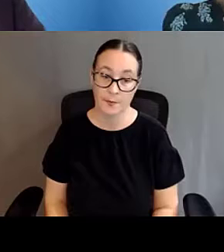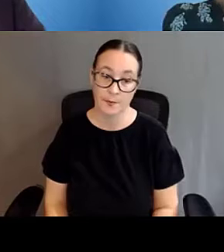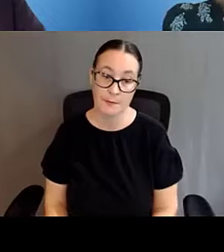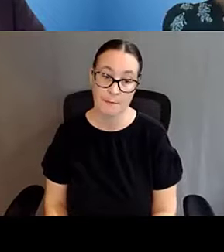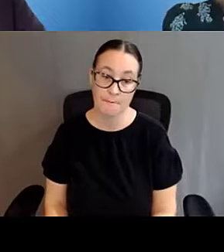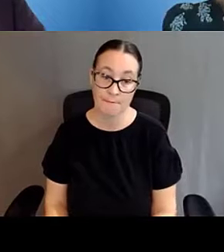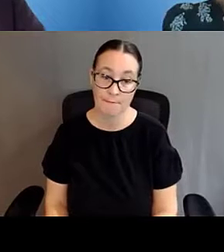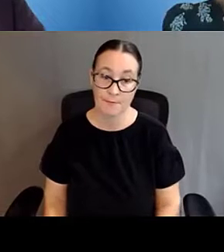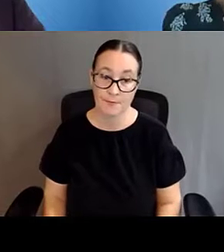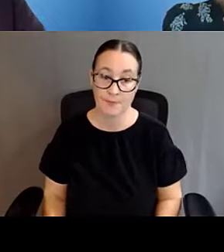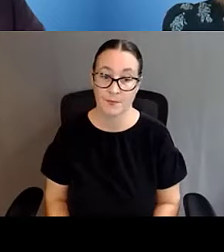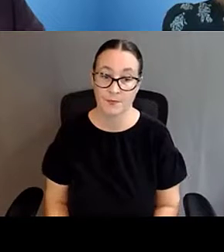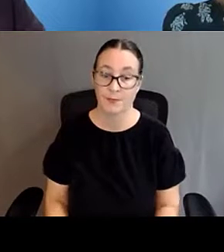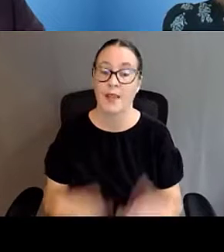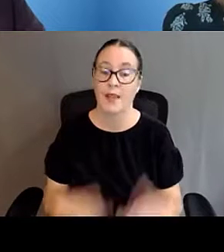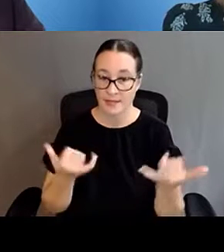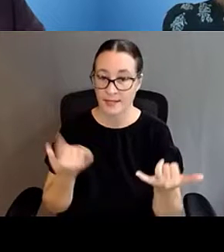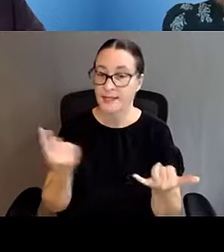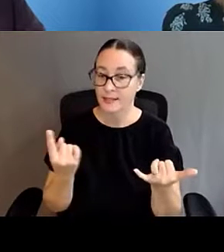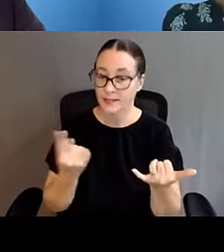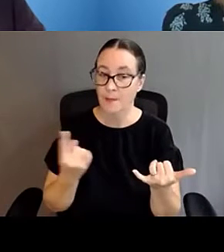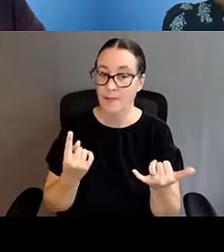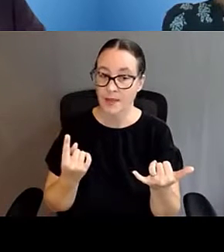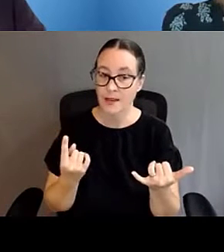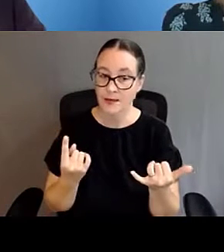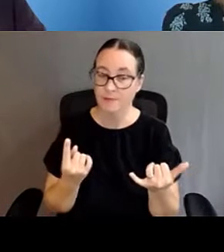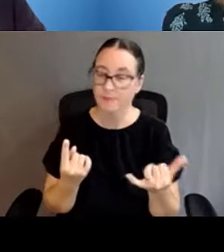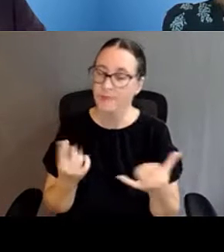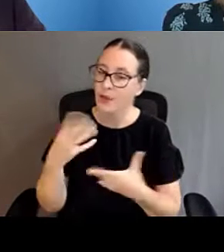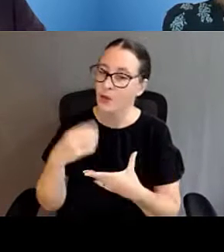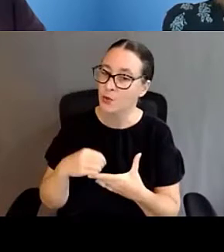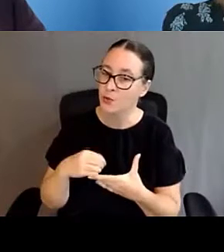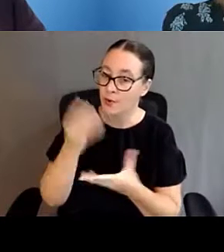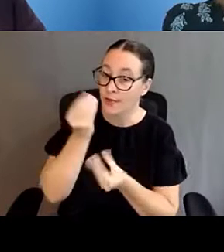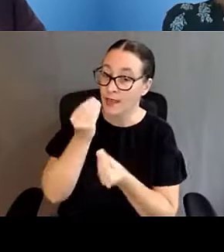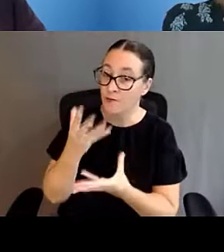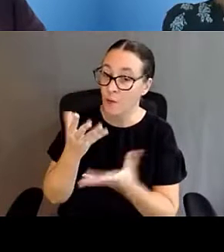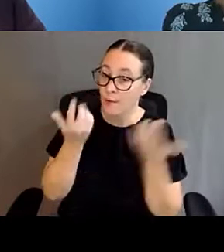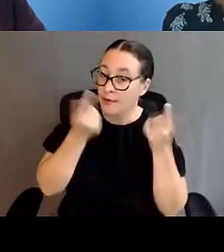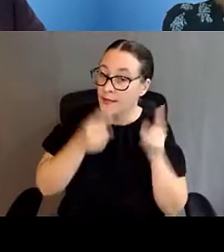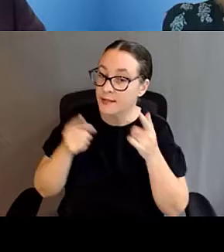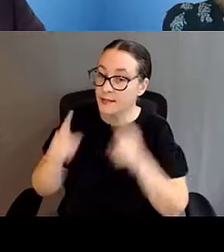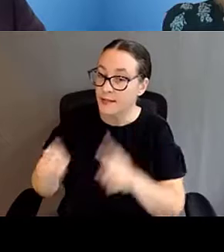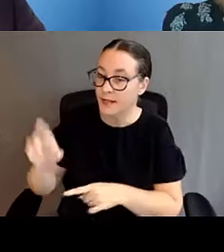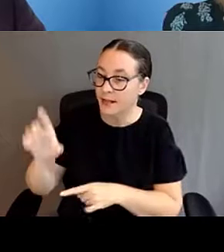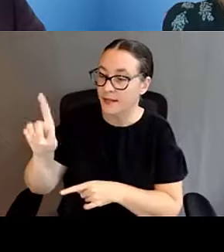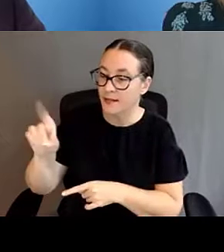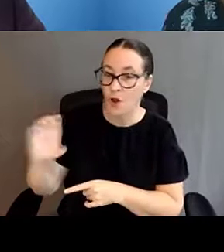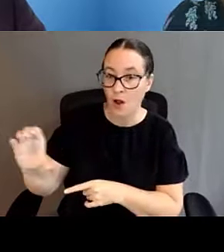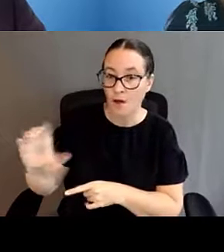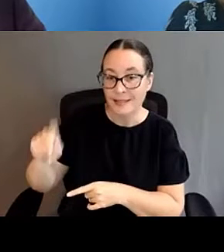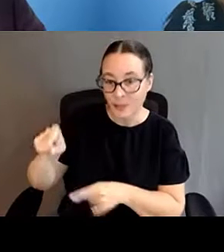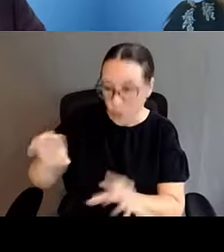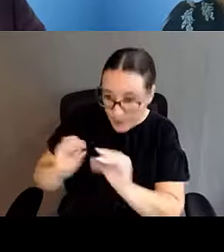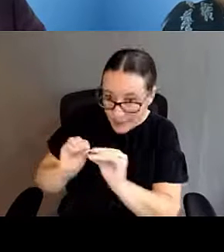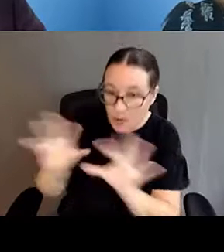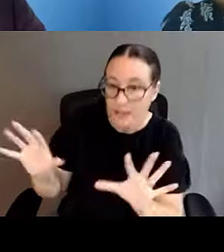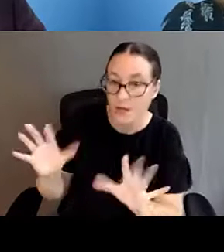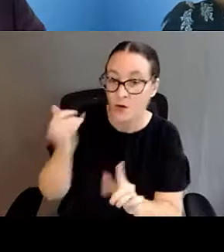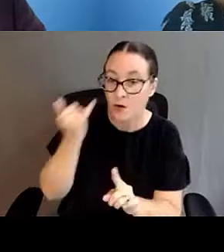and indicated in the protocol and informed-consent document, so it should be very clear in informed-consent documents whether participation in a particular project